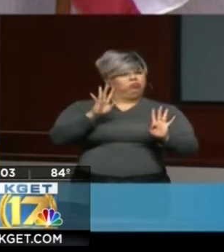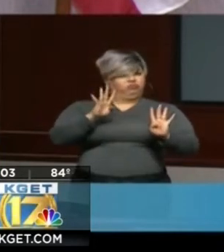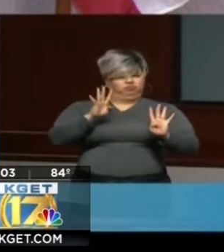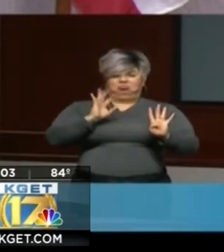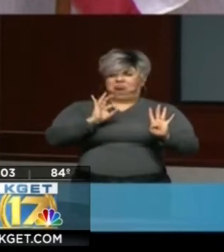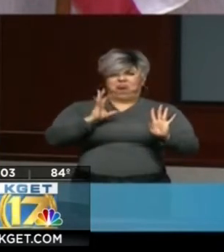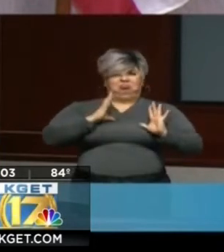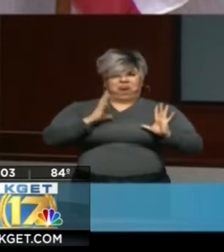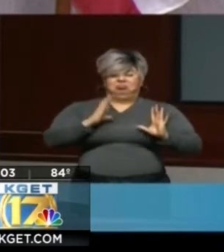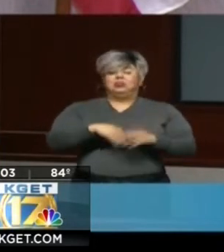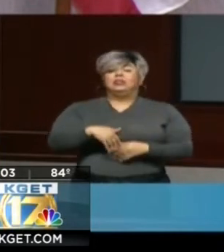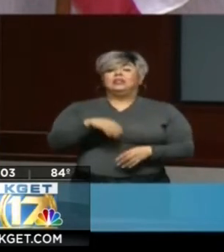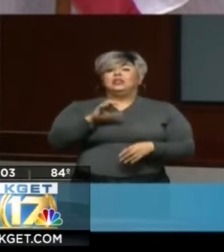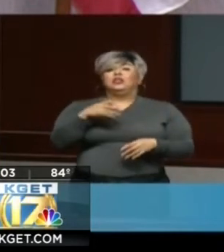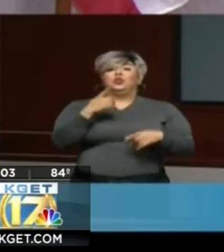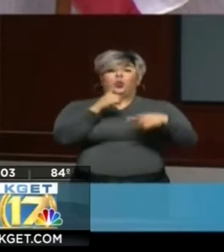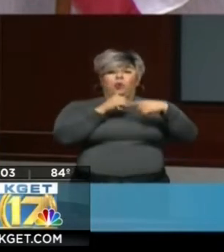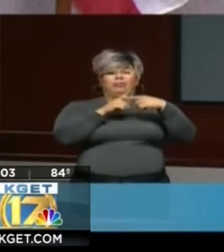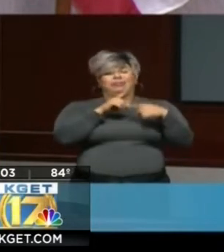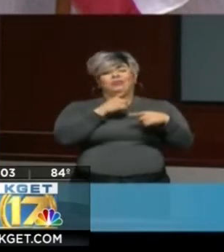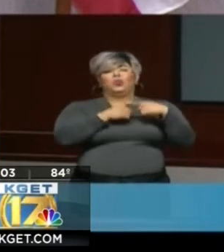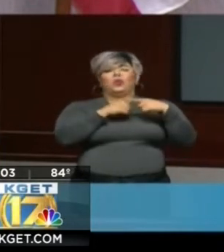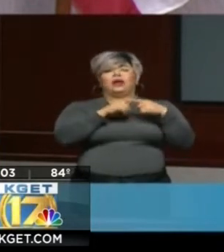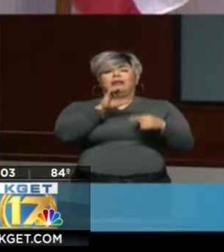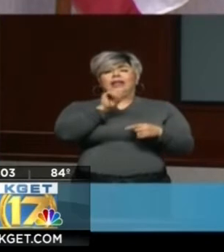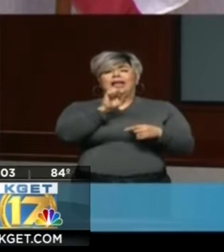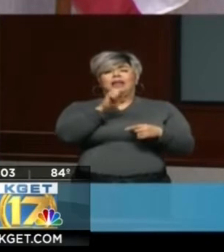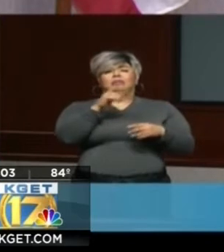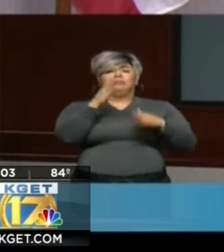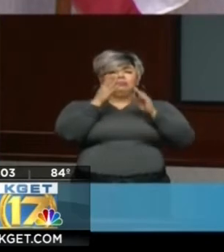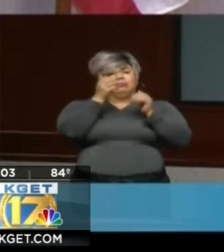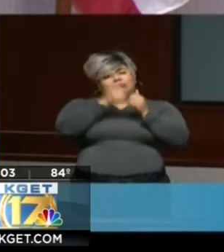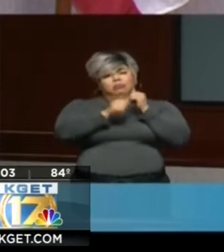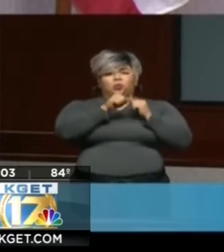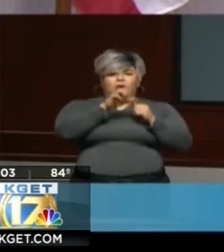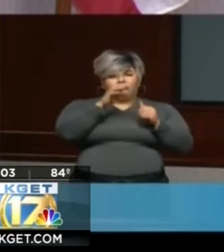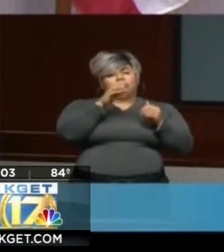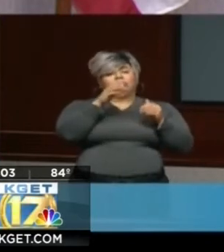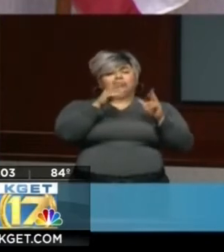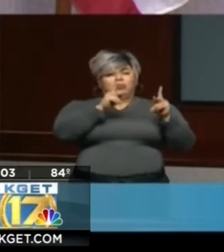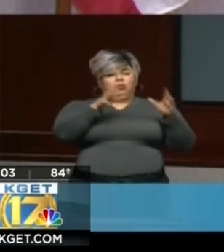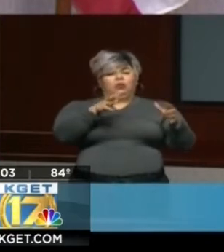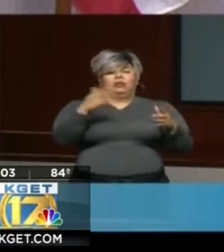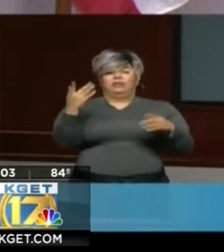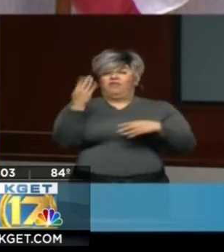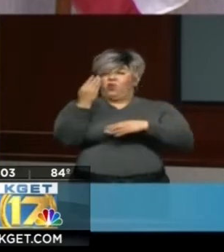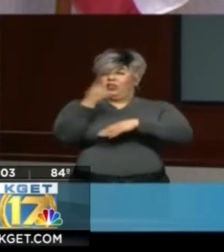THE GOAL THE STATE HAS FOR COUNTIES IS 8%. SO WE ARE BELOW THAT GOAL.